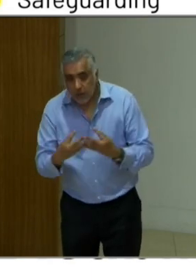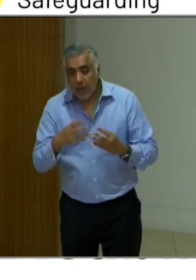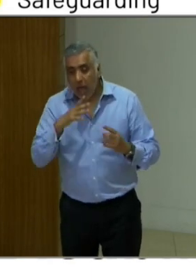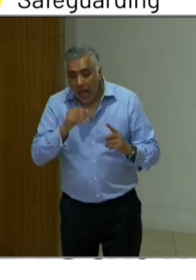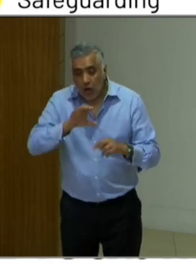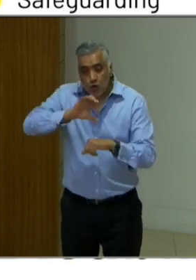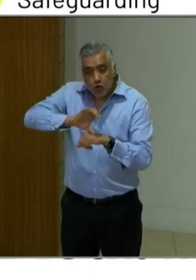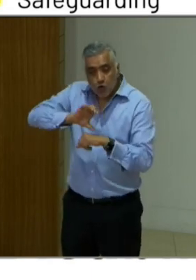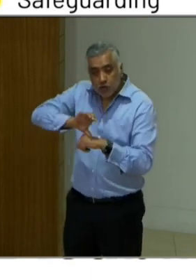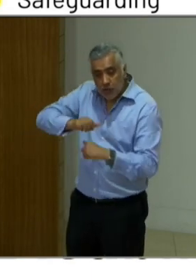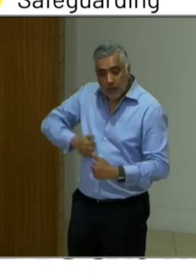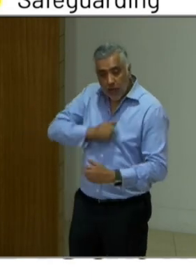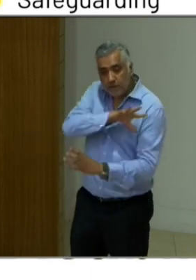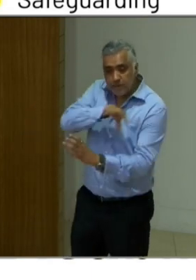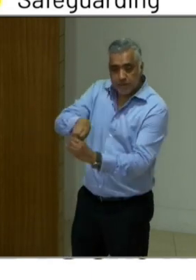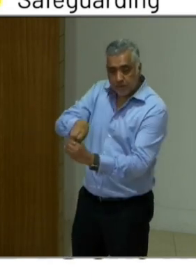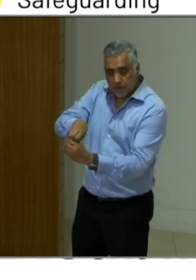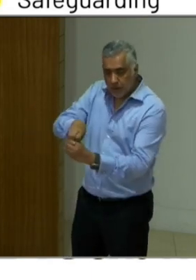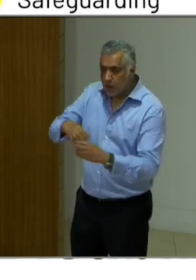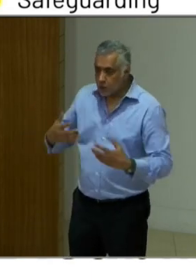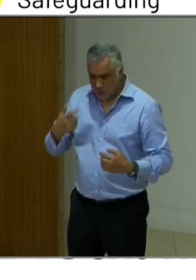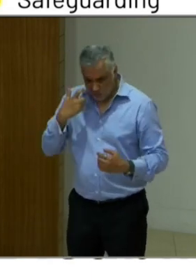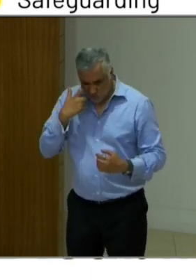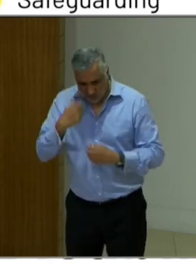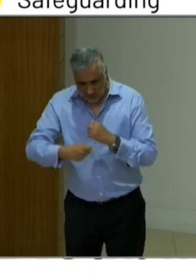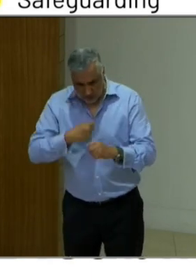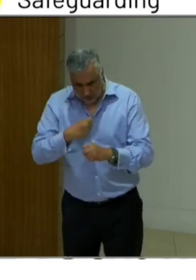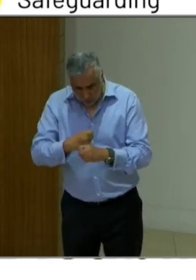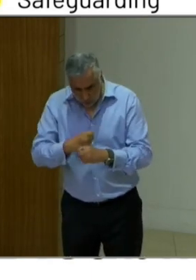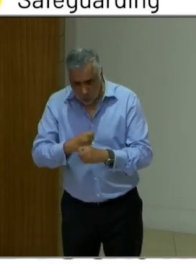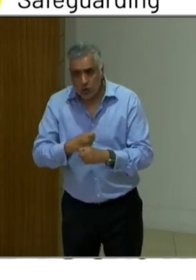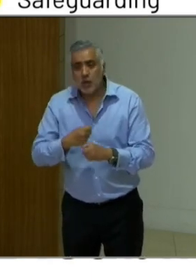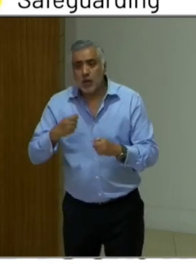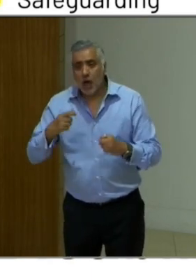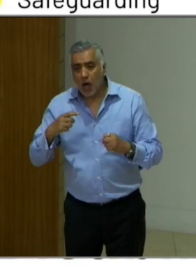Church's life. In recent years, the international community has made significant